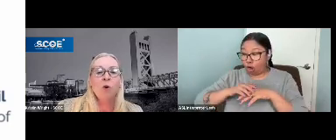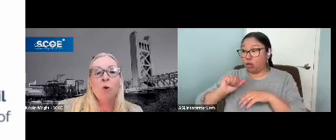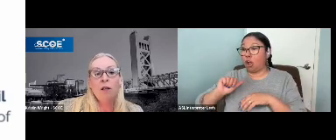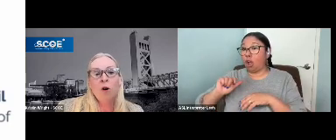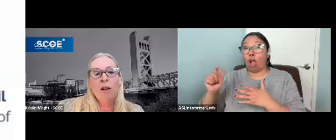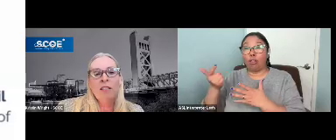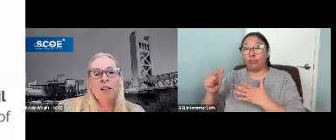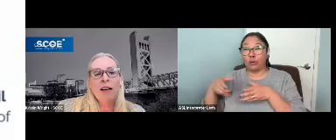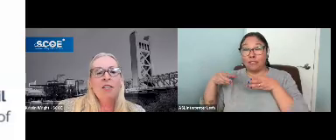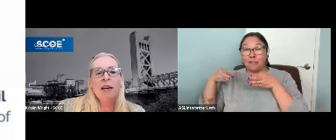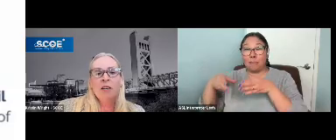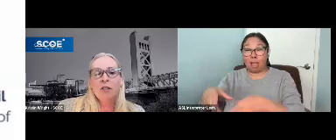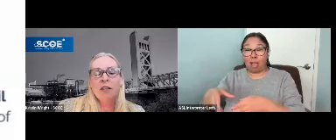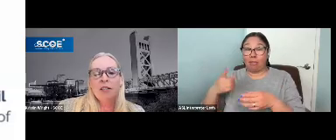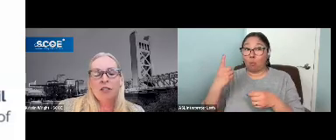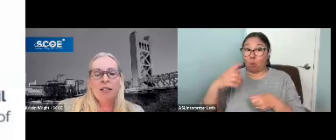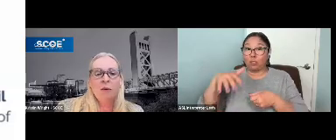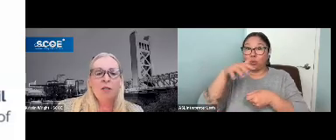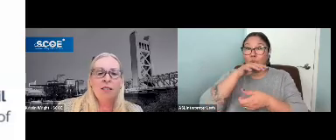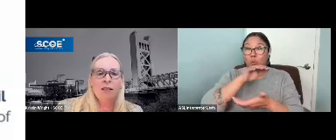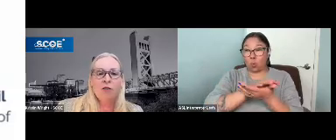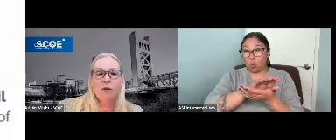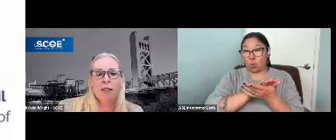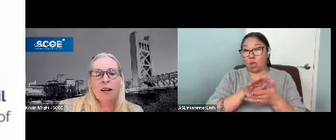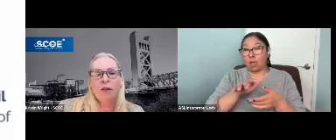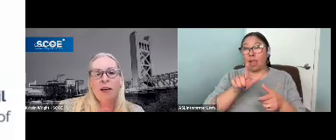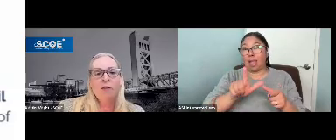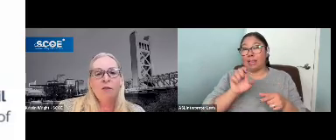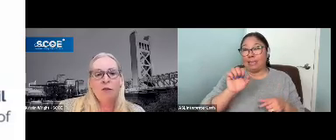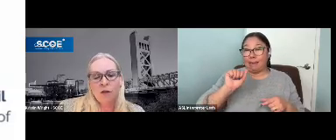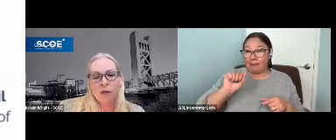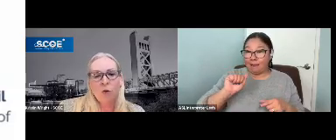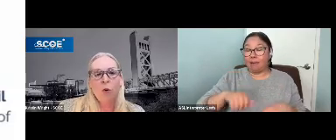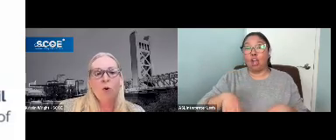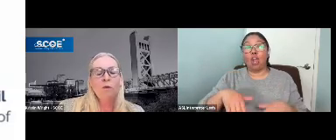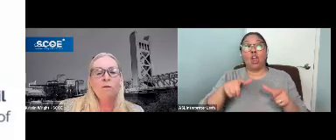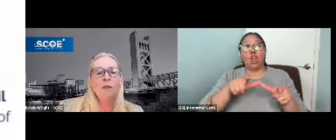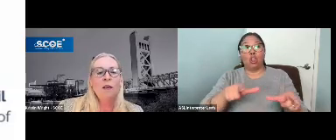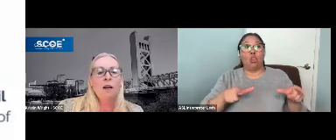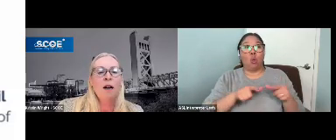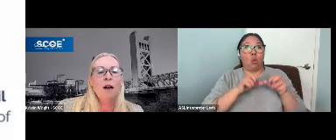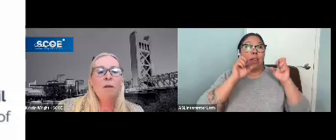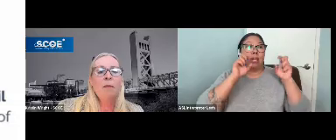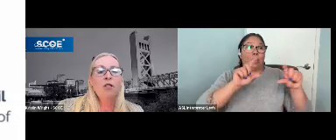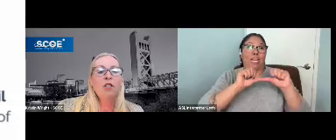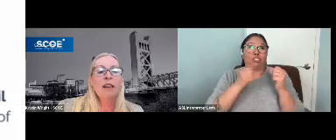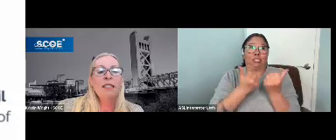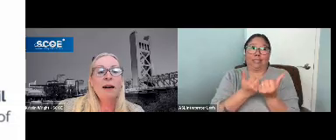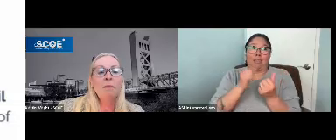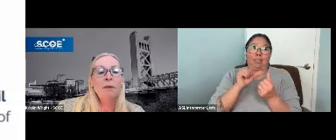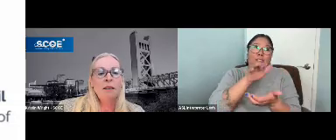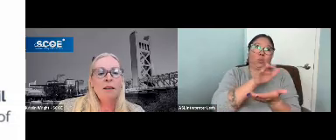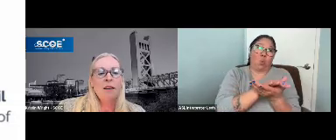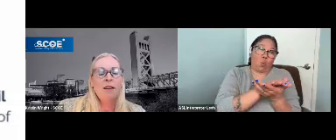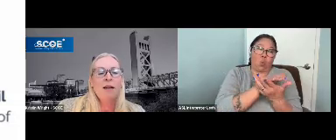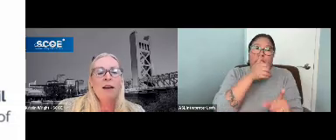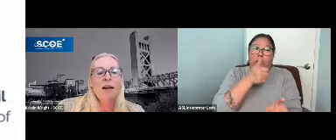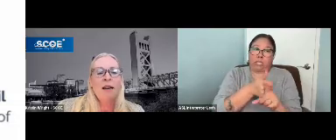a school, a local educ educational agency, which is a district, county, school, um shall exempt